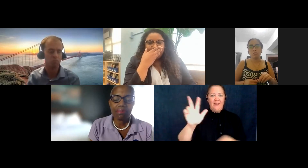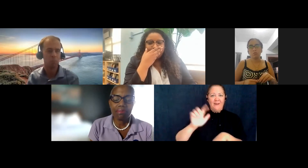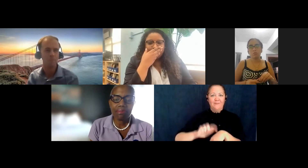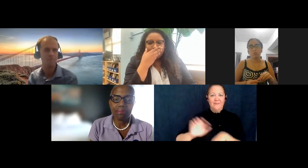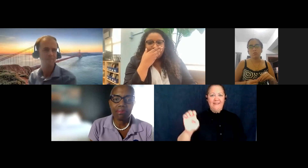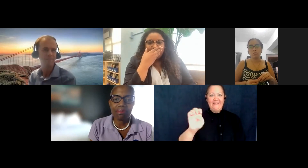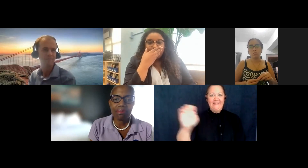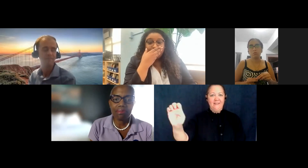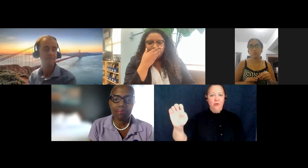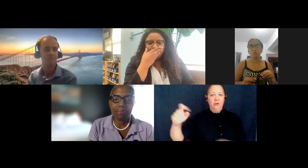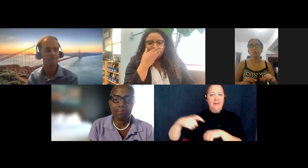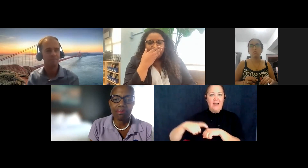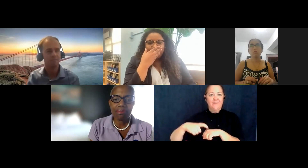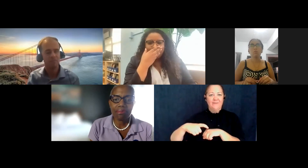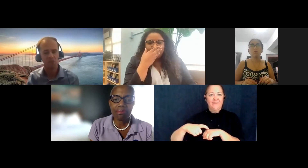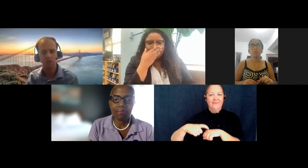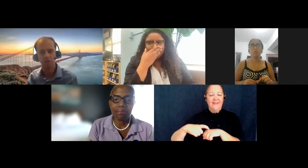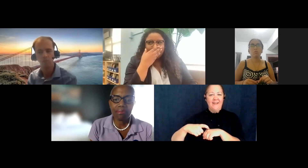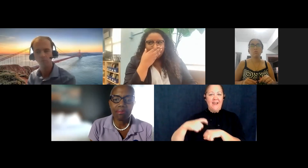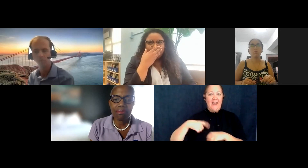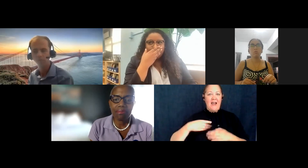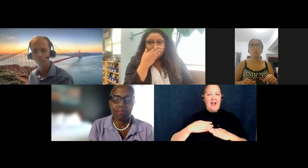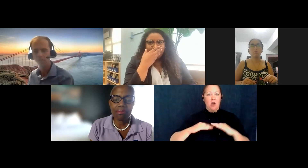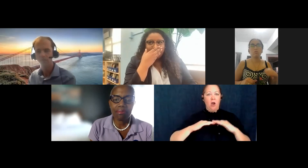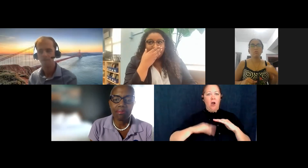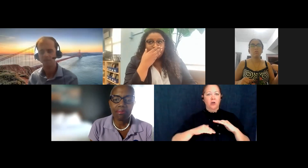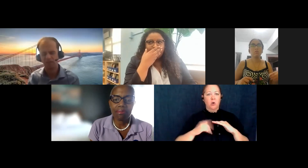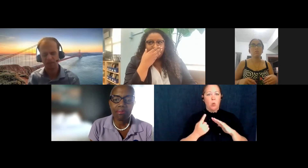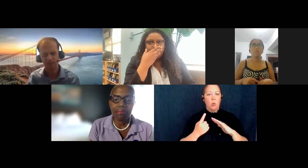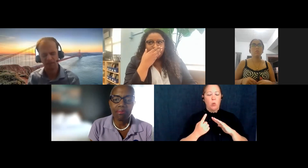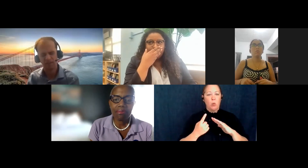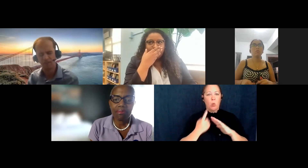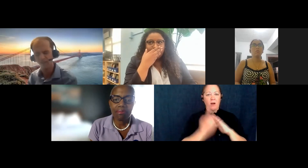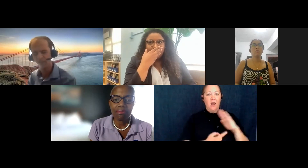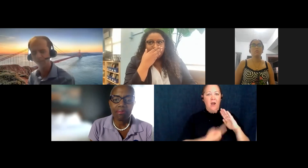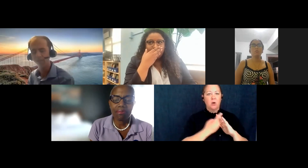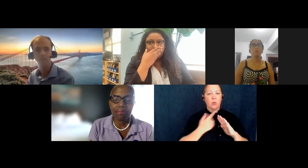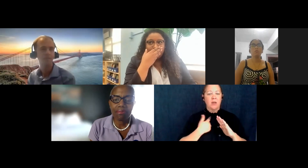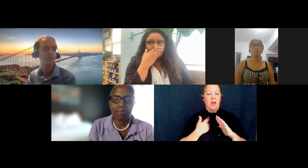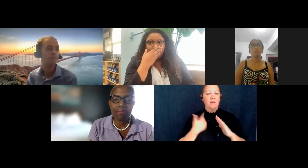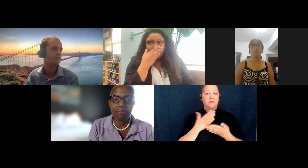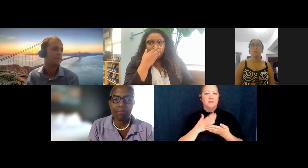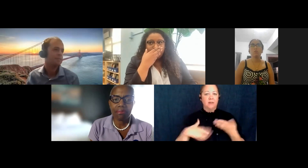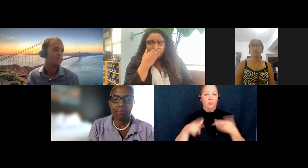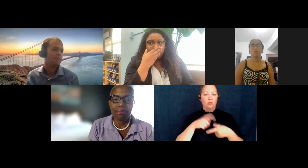one hour we will have some closing remarks and a musical performance. That is going to be a wrap.